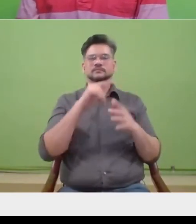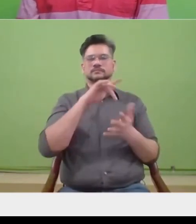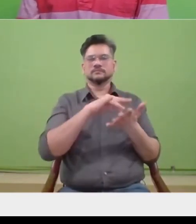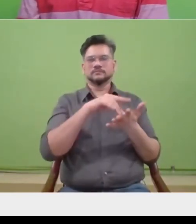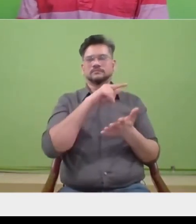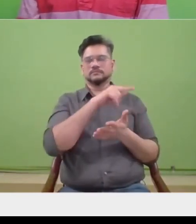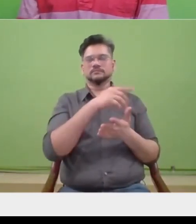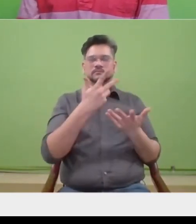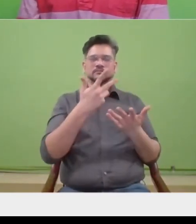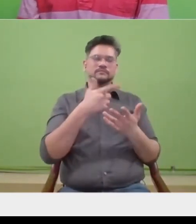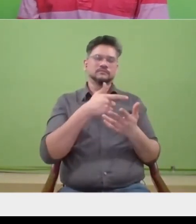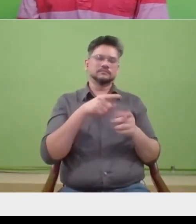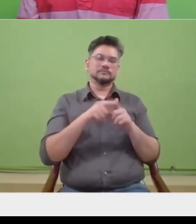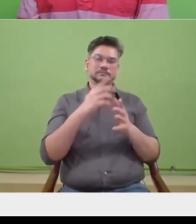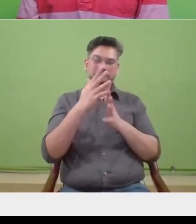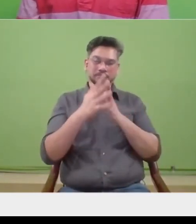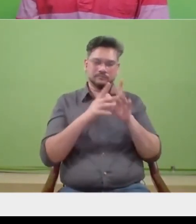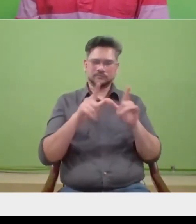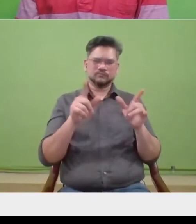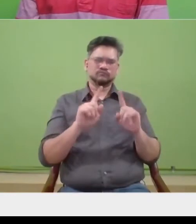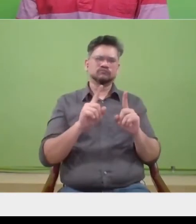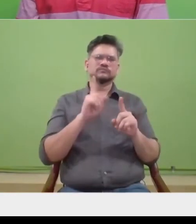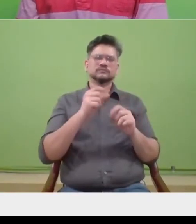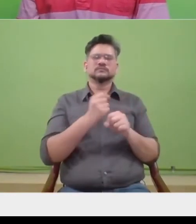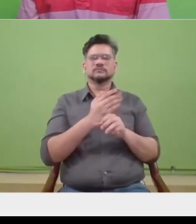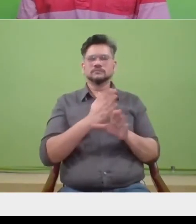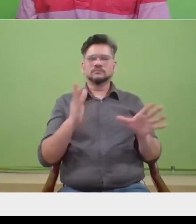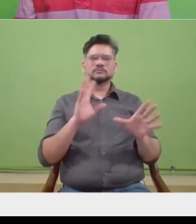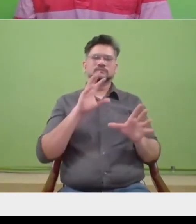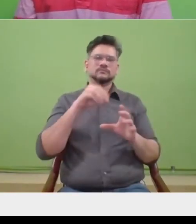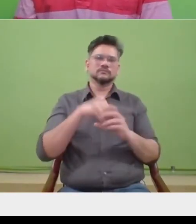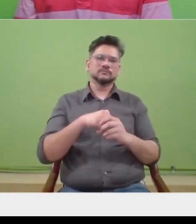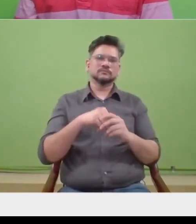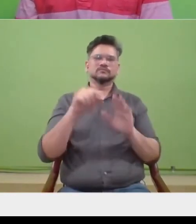as such but general inclusive policies so inclusive policies which are